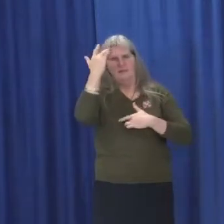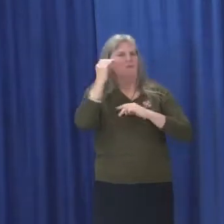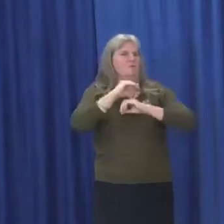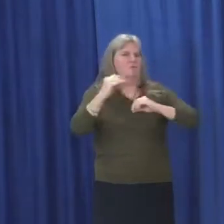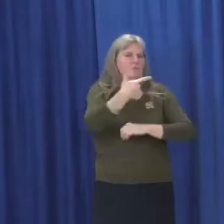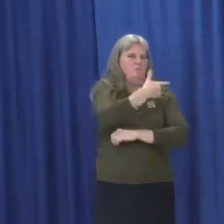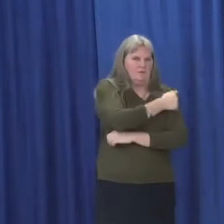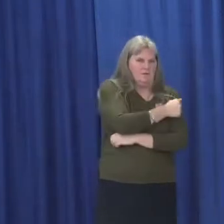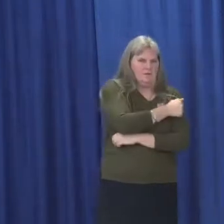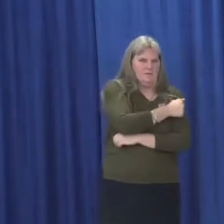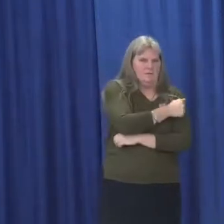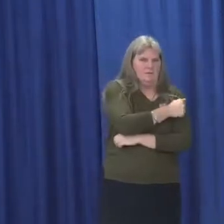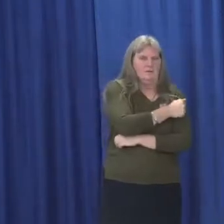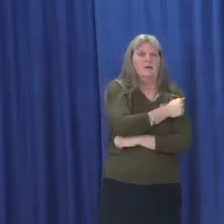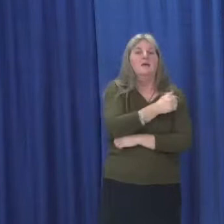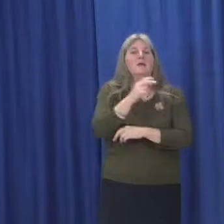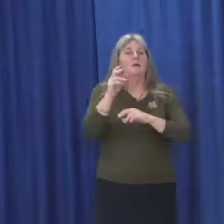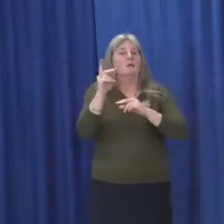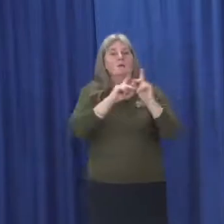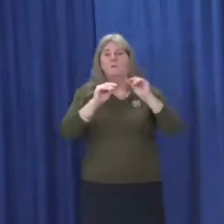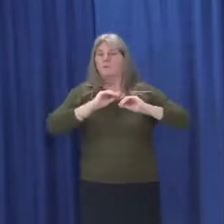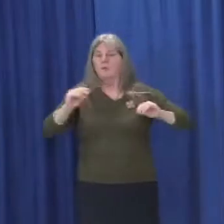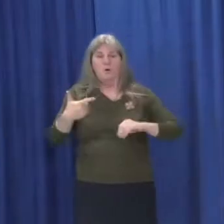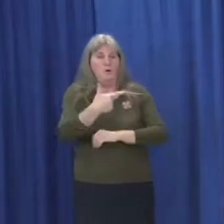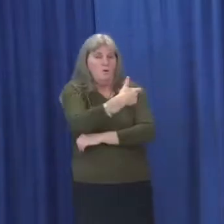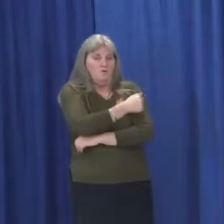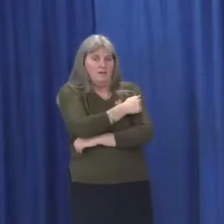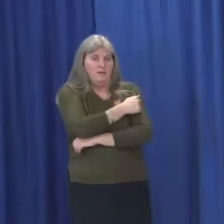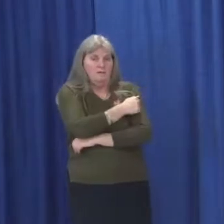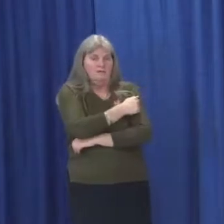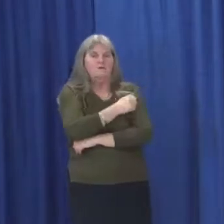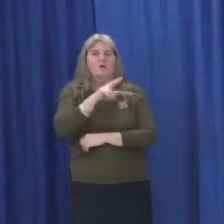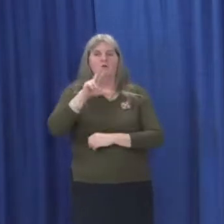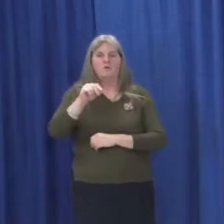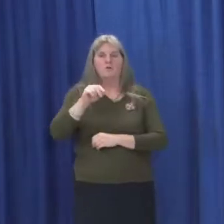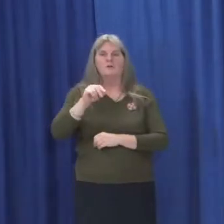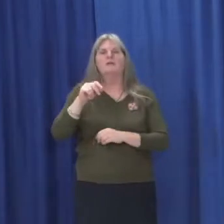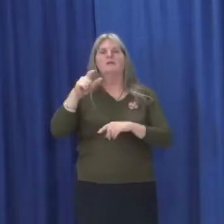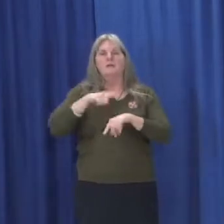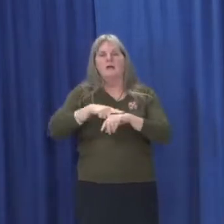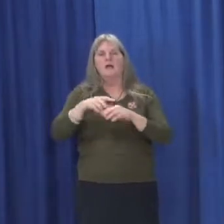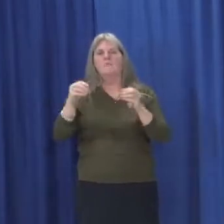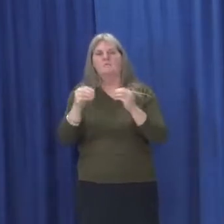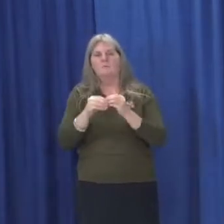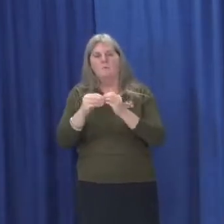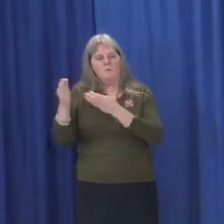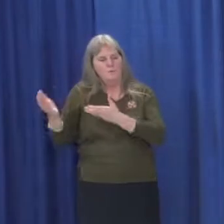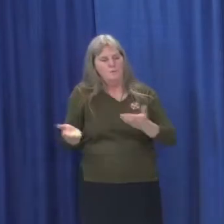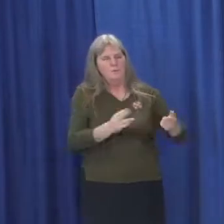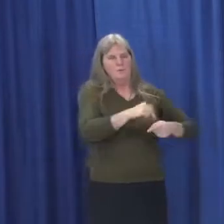country hospitalizations and the unvaccinated populations are 25 to 30 times more than those of